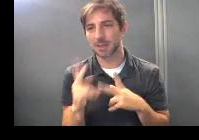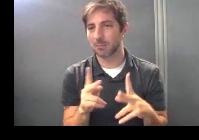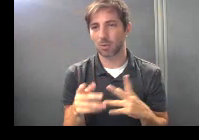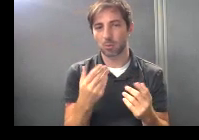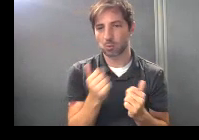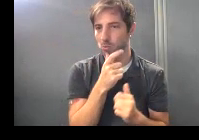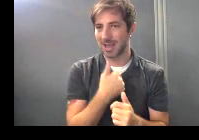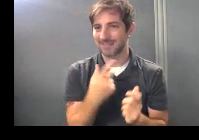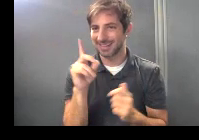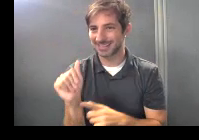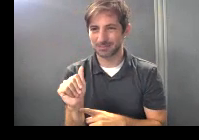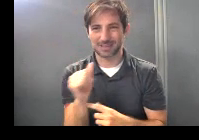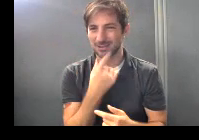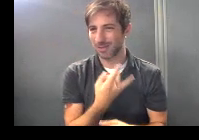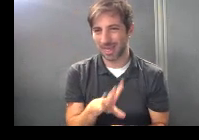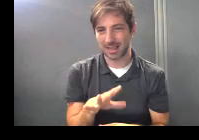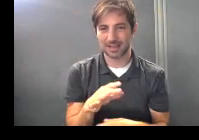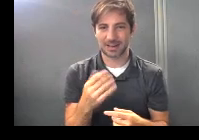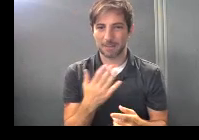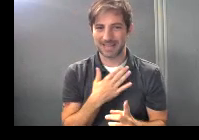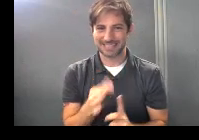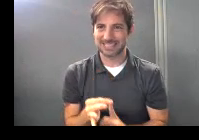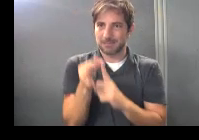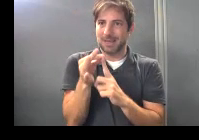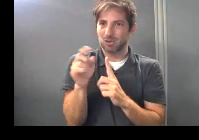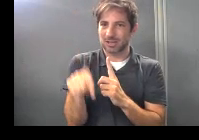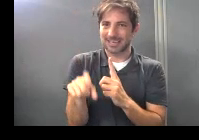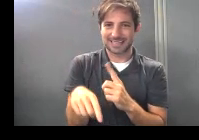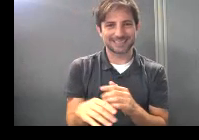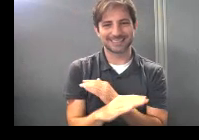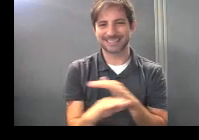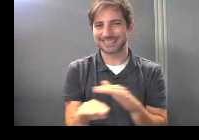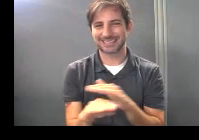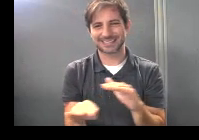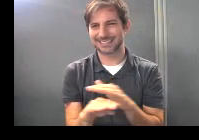NEEDS ARE NOT NECESSARILY SPECIAL. THEY ARE JUST WHAT YOU NEED TO BE INDEPENDENT